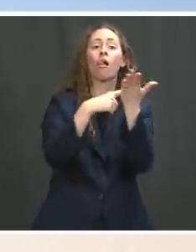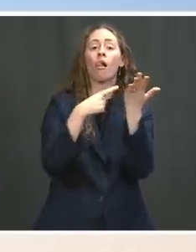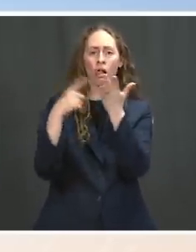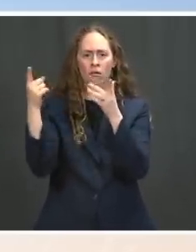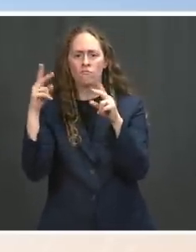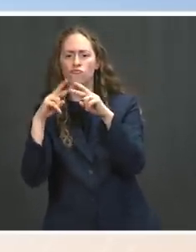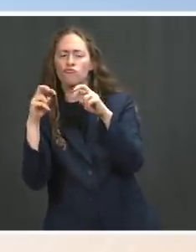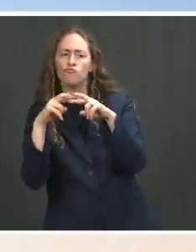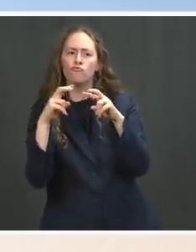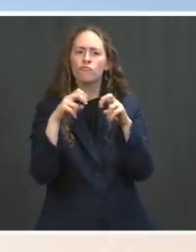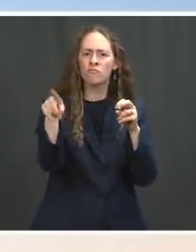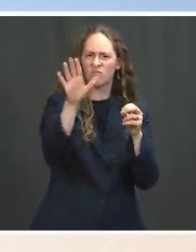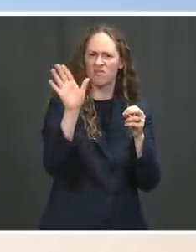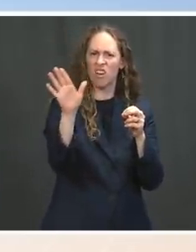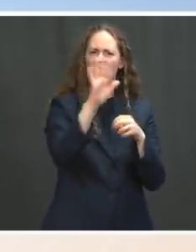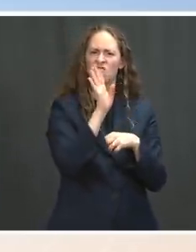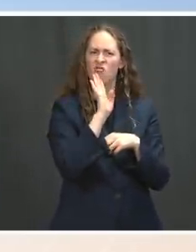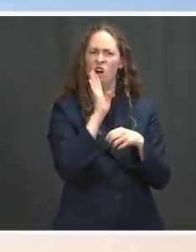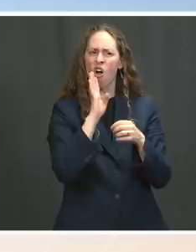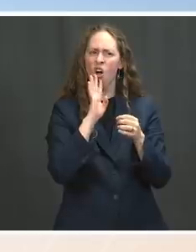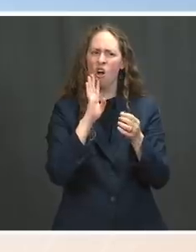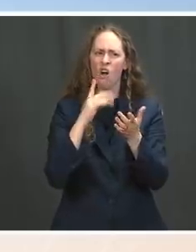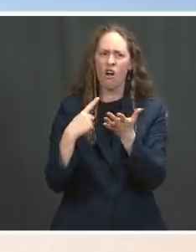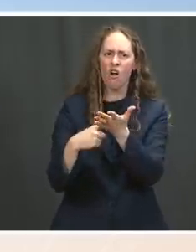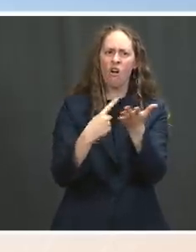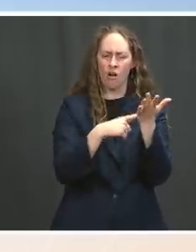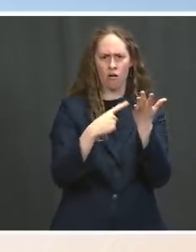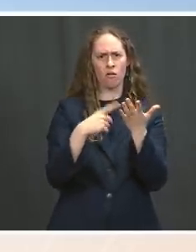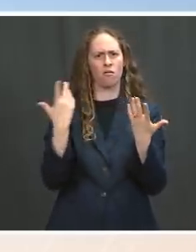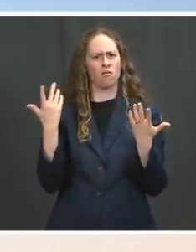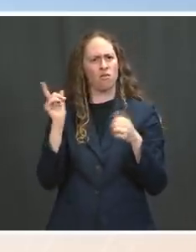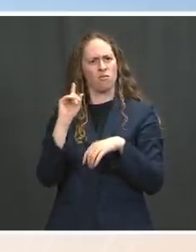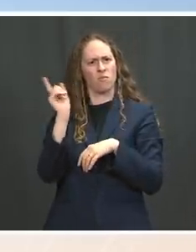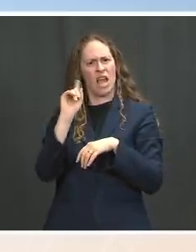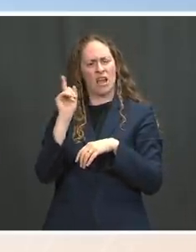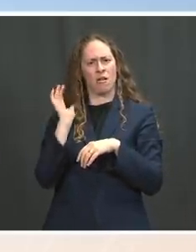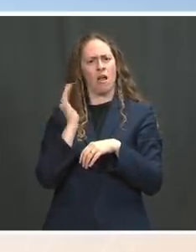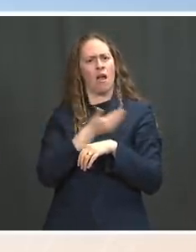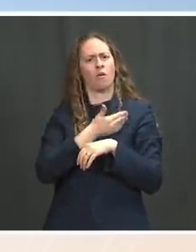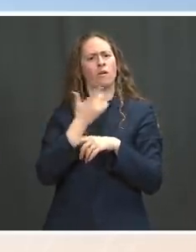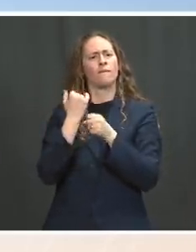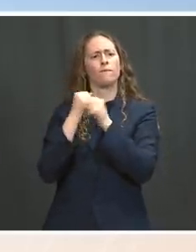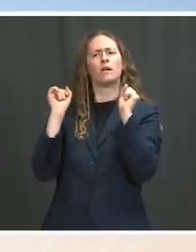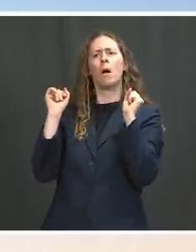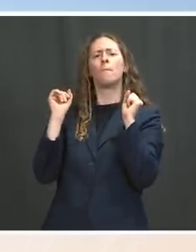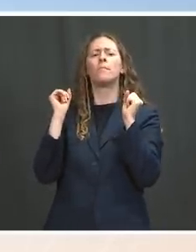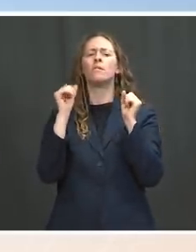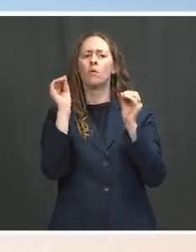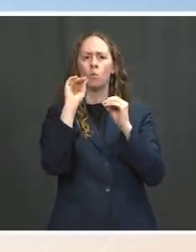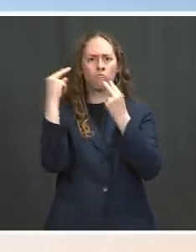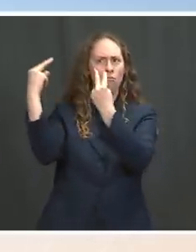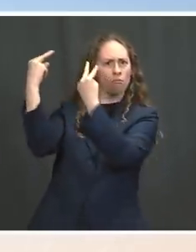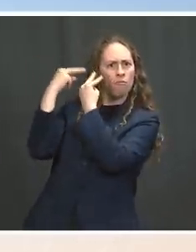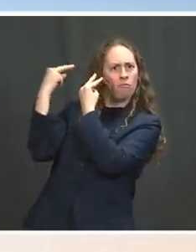advocates who are pretty concerned about that defense. Trevor Timm of the Freedom of the Press Foundation said that the Biden Justice Department gave a "disturbing defense" of the practice.